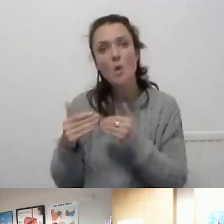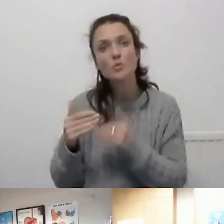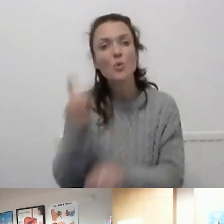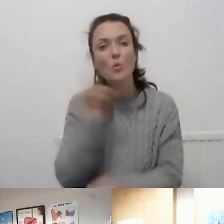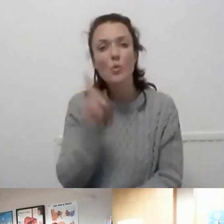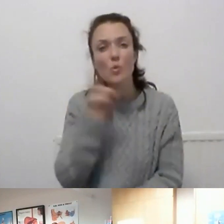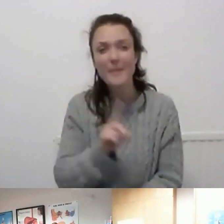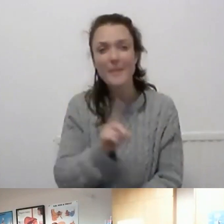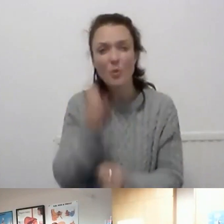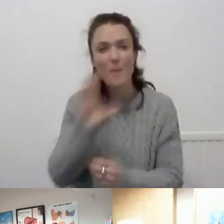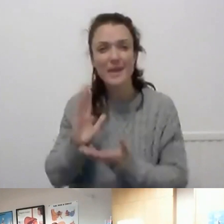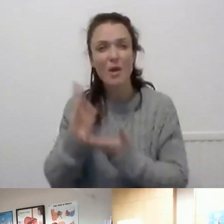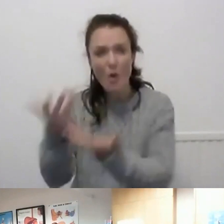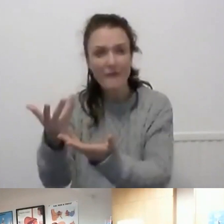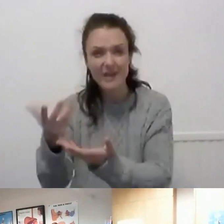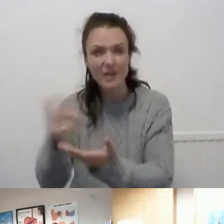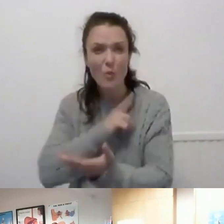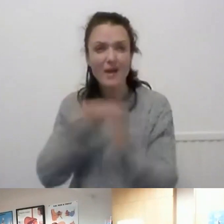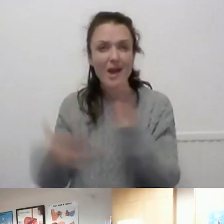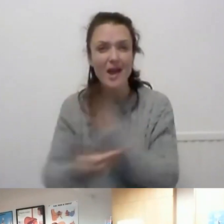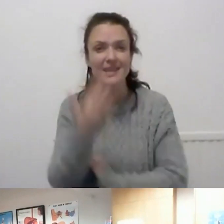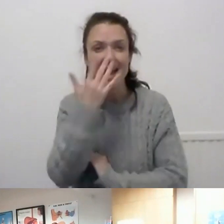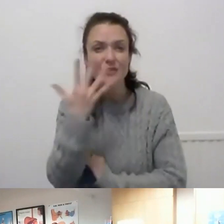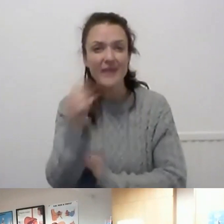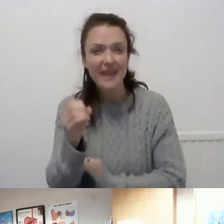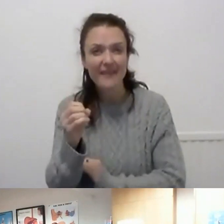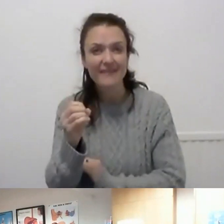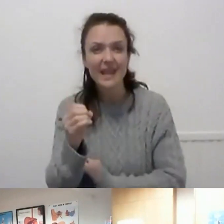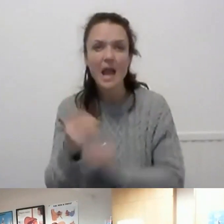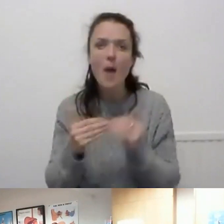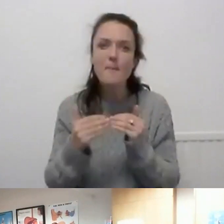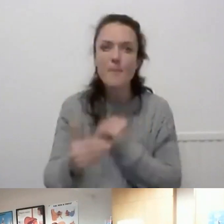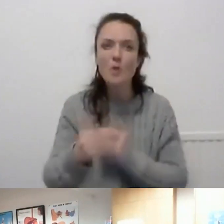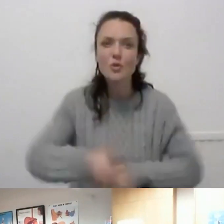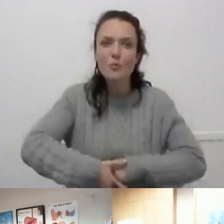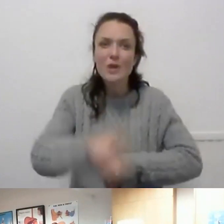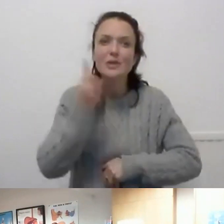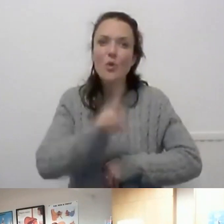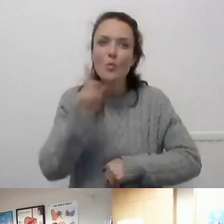pregnant women and don't have a chronic medical condition, not a long term medical condition.